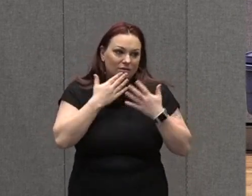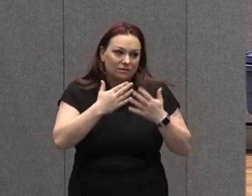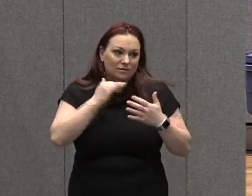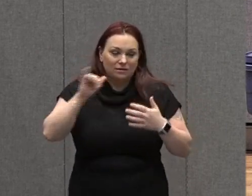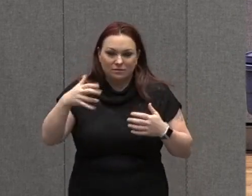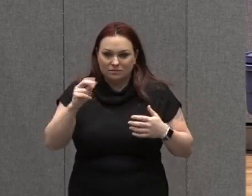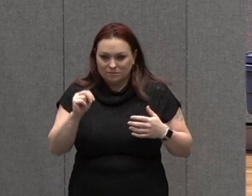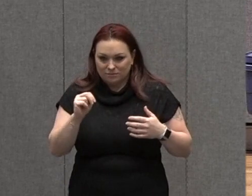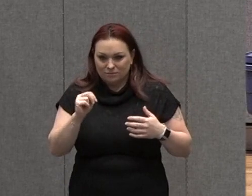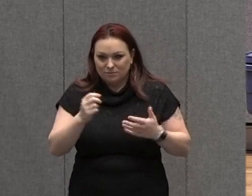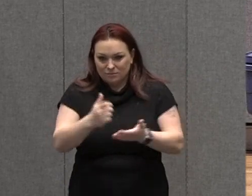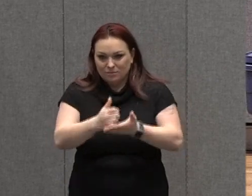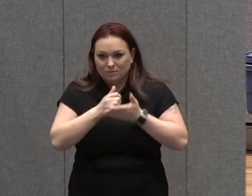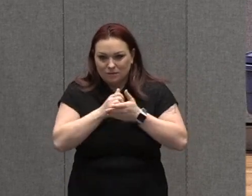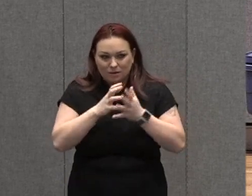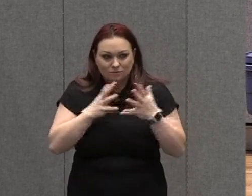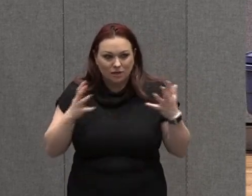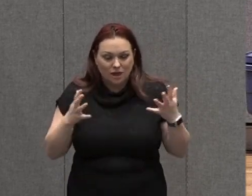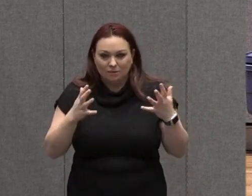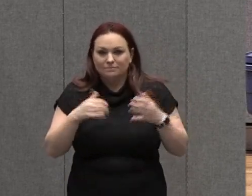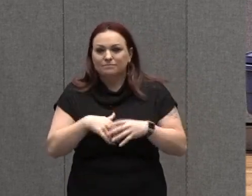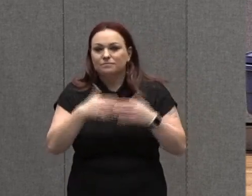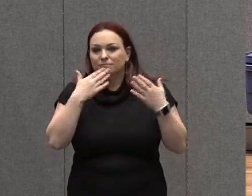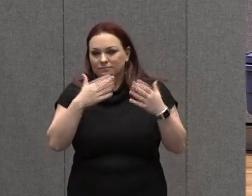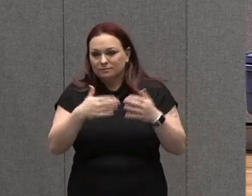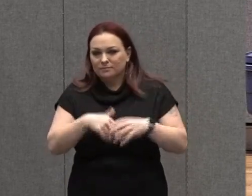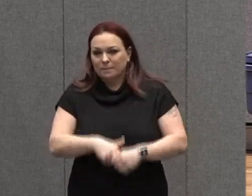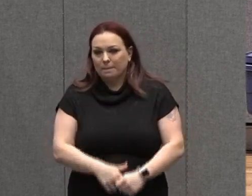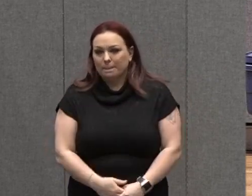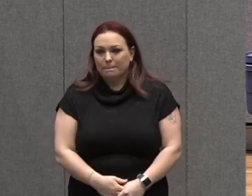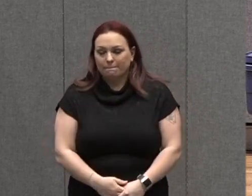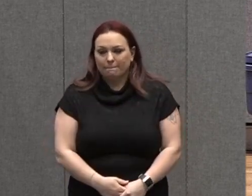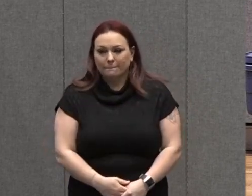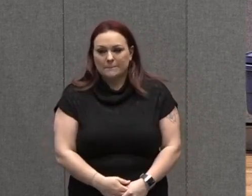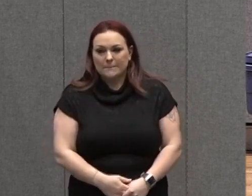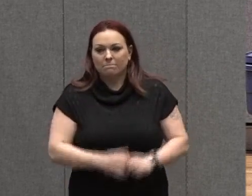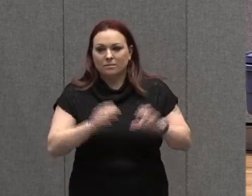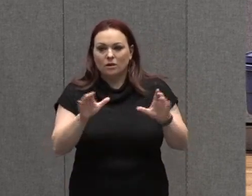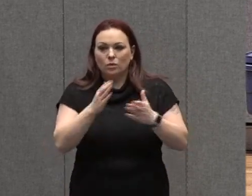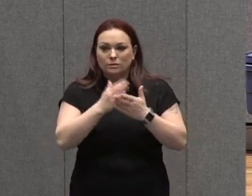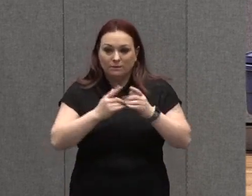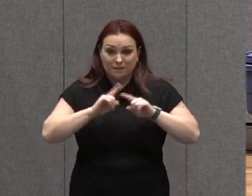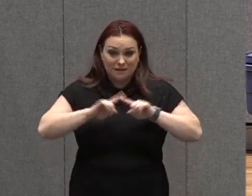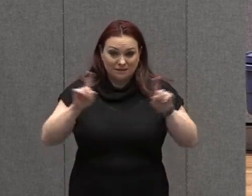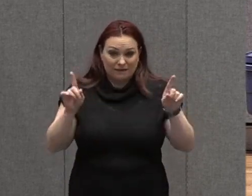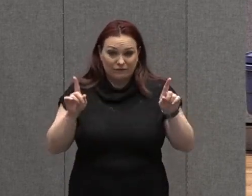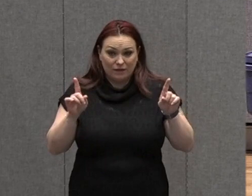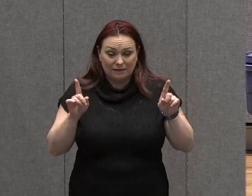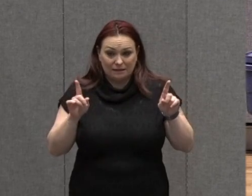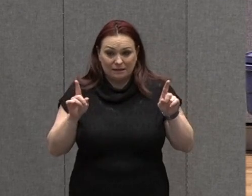that helps a lot, thank you. Okay so now we're gonna do something a little different. Oh what is that Señorita?